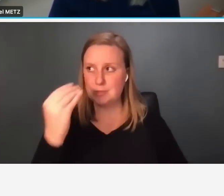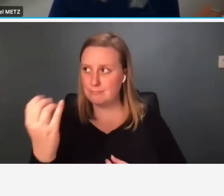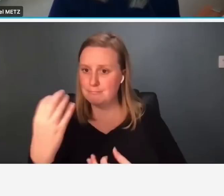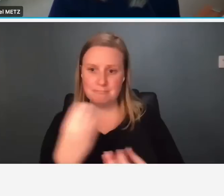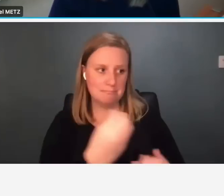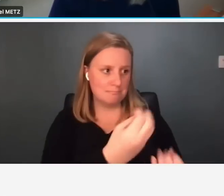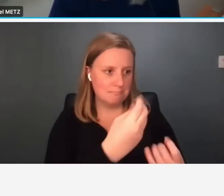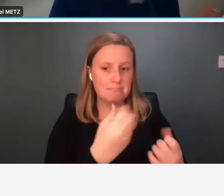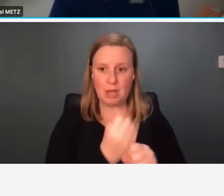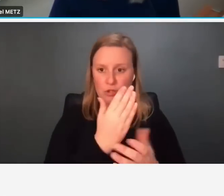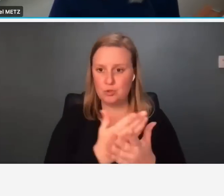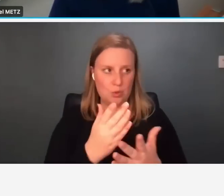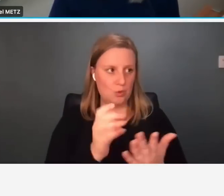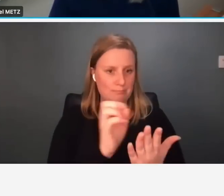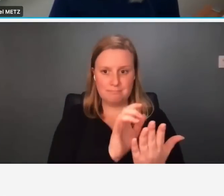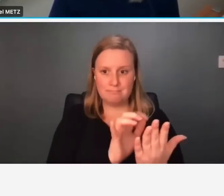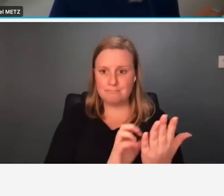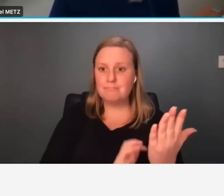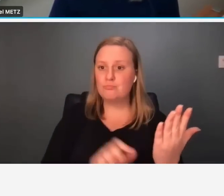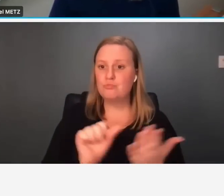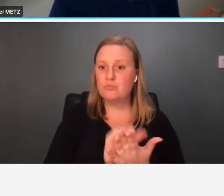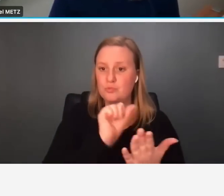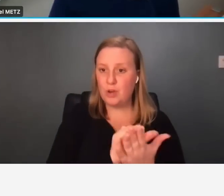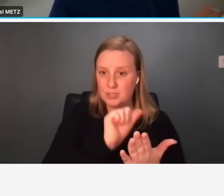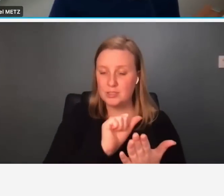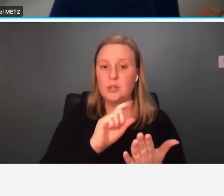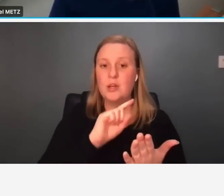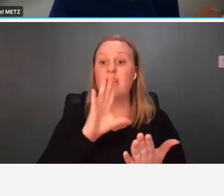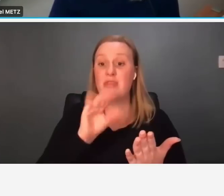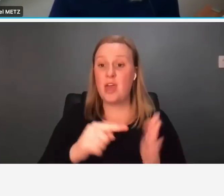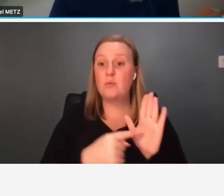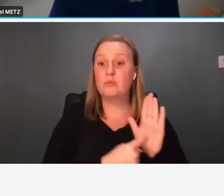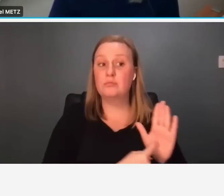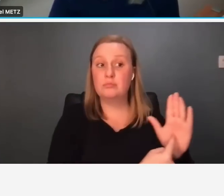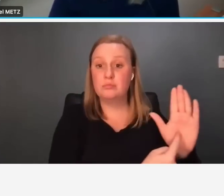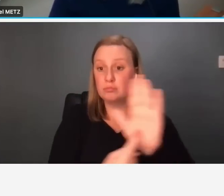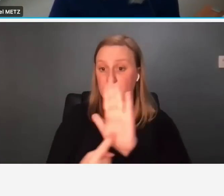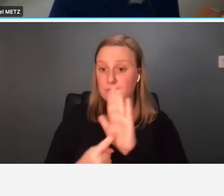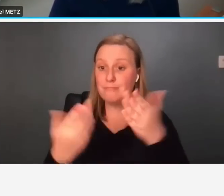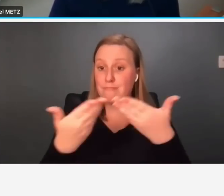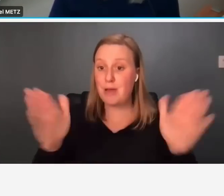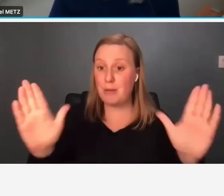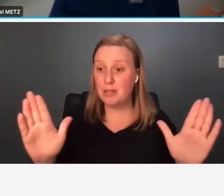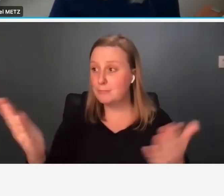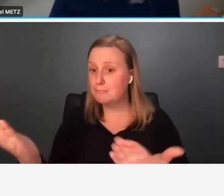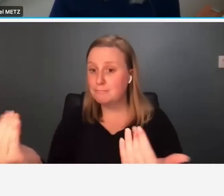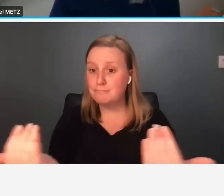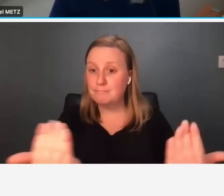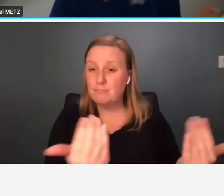Our plan will then be to take an exposure draft of the Bill out for public consultation. Given the scale of the reforms involved with